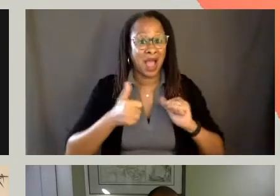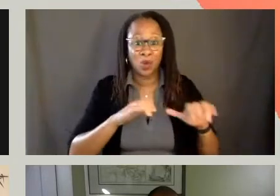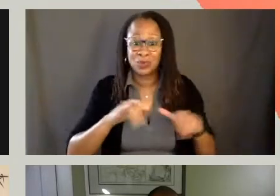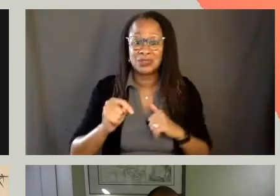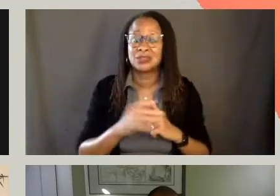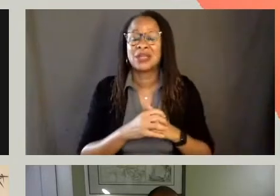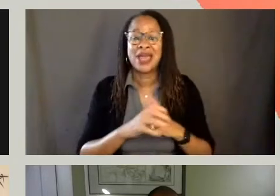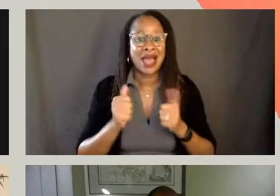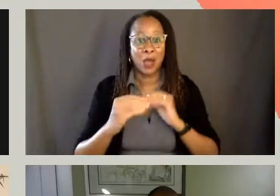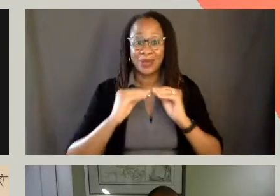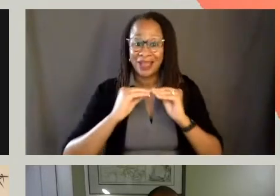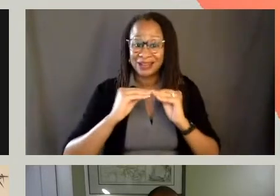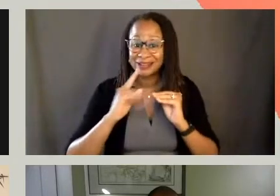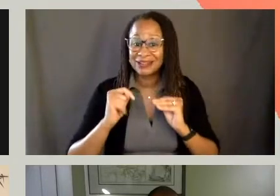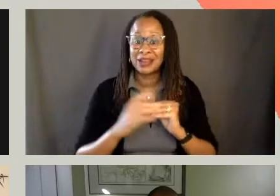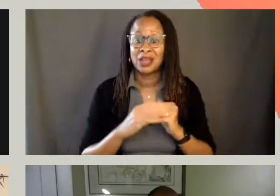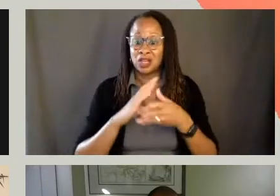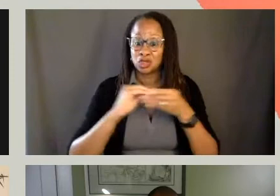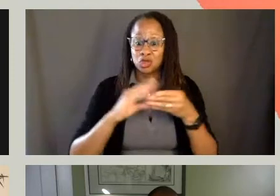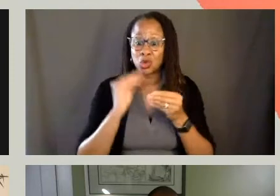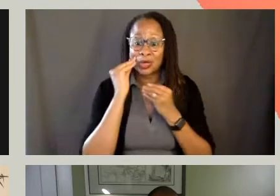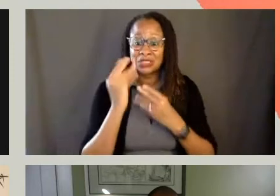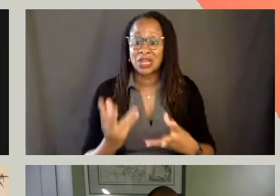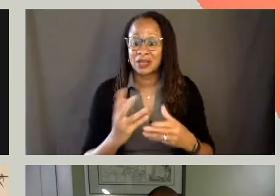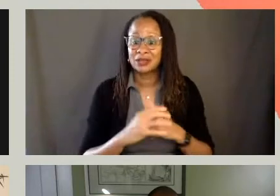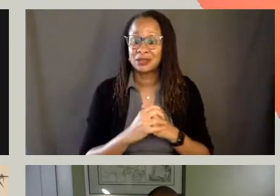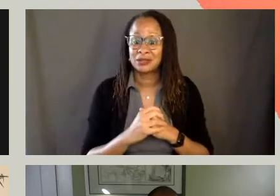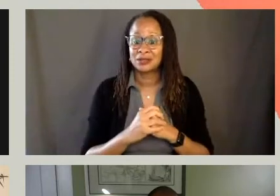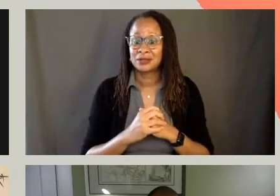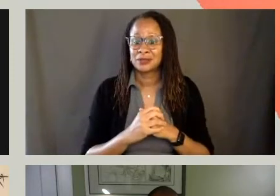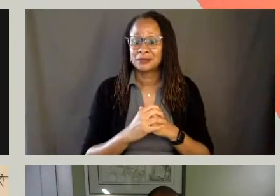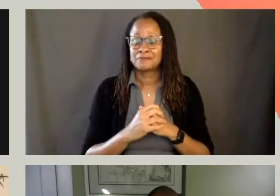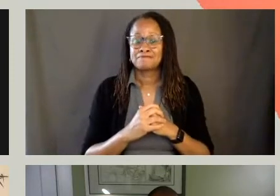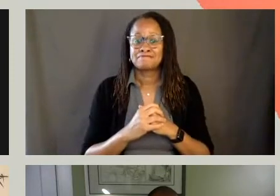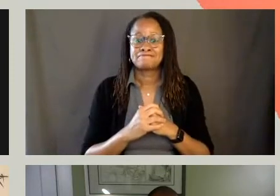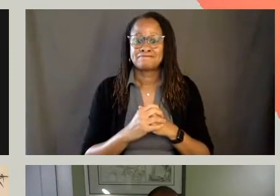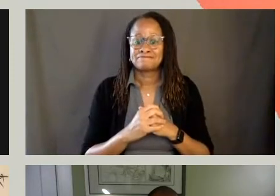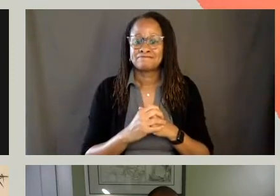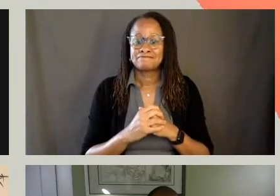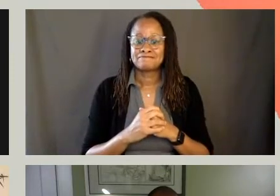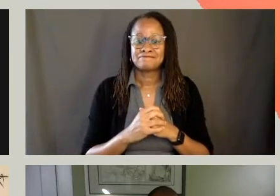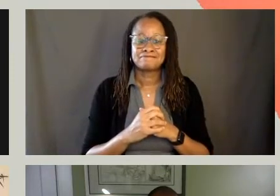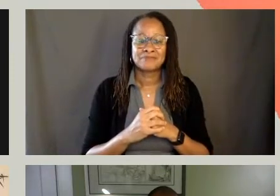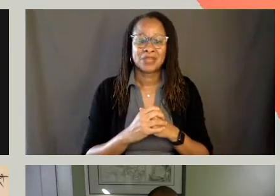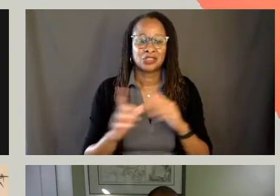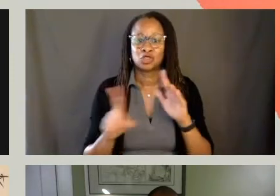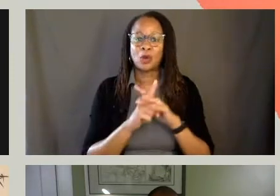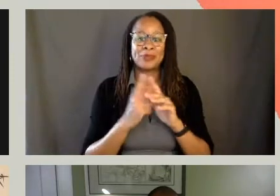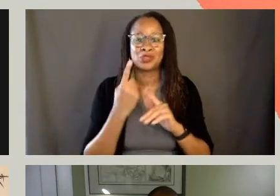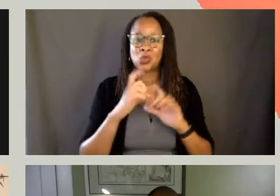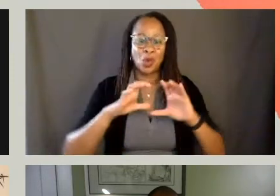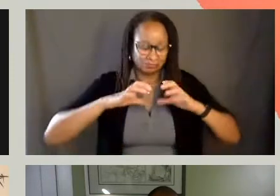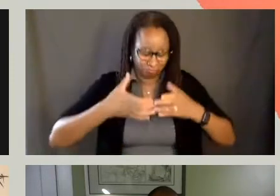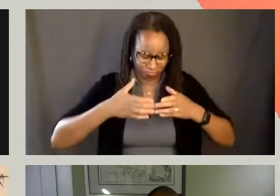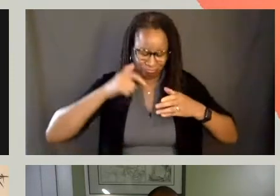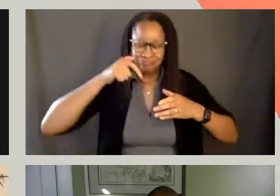editing, storytelling, showing up in this one sort of Petri dish and just being wonderful.